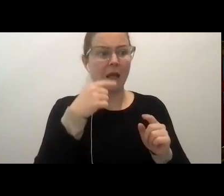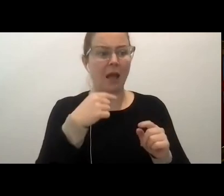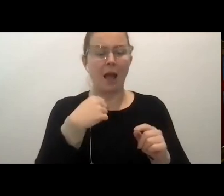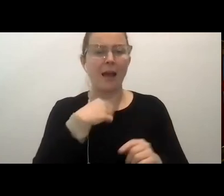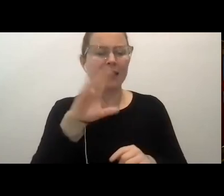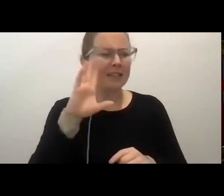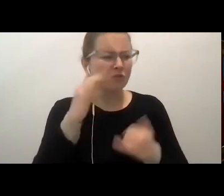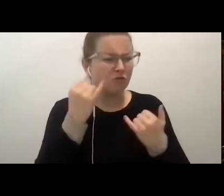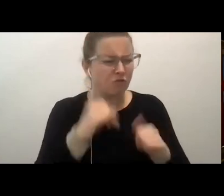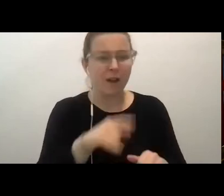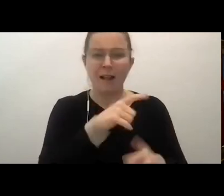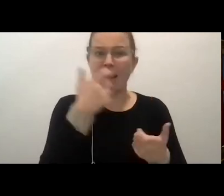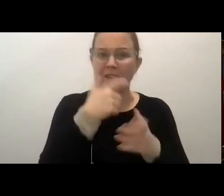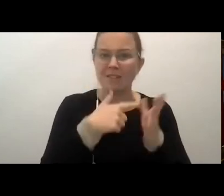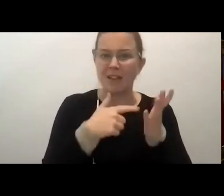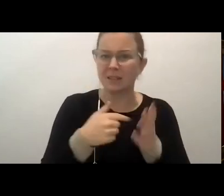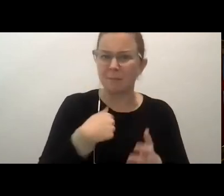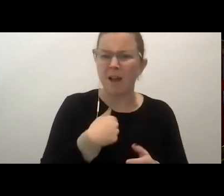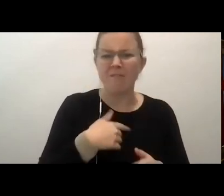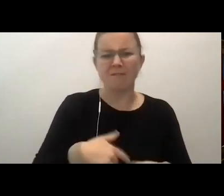Like,, I knew I wasn't